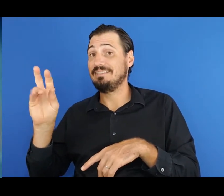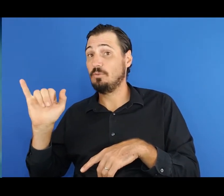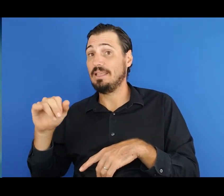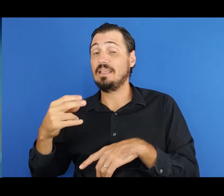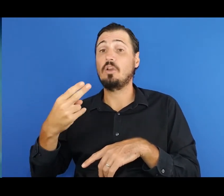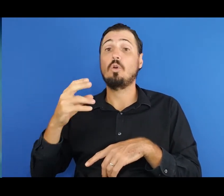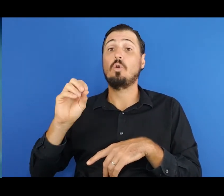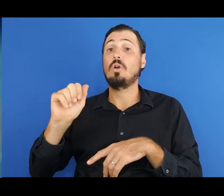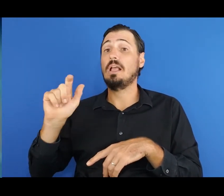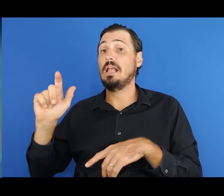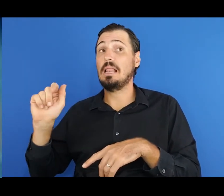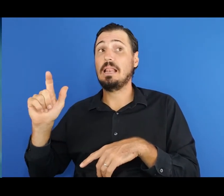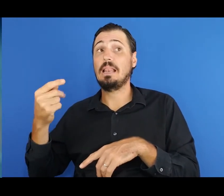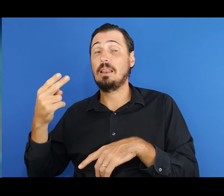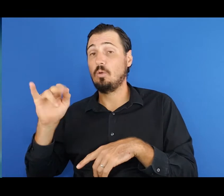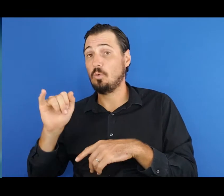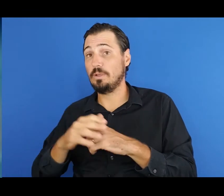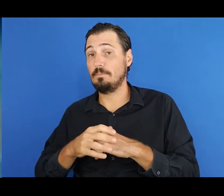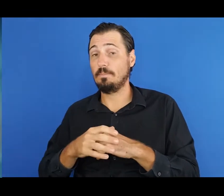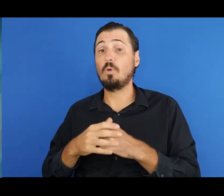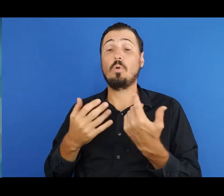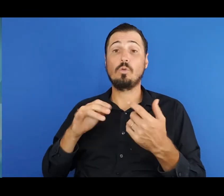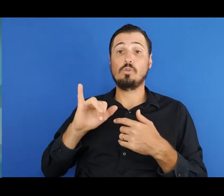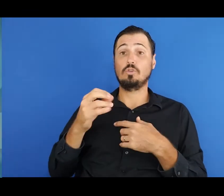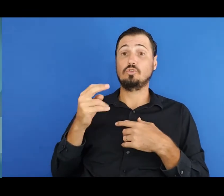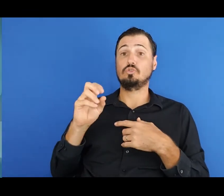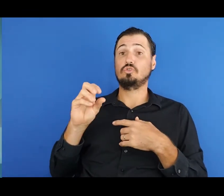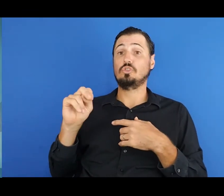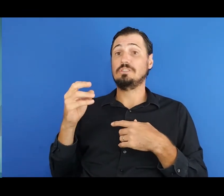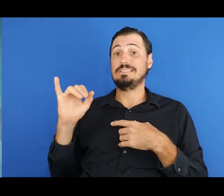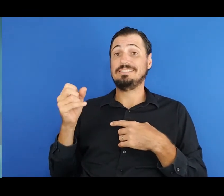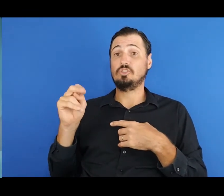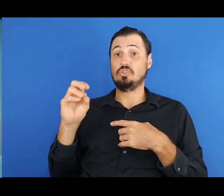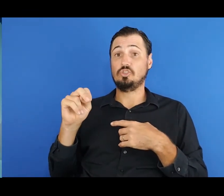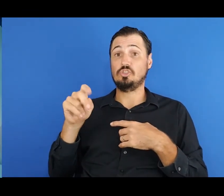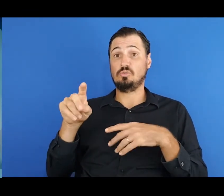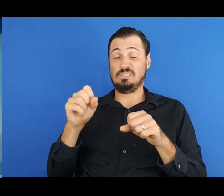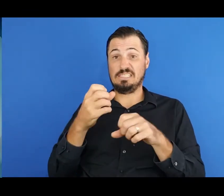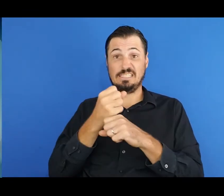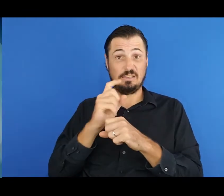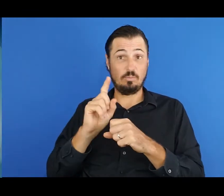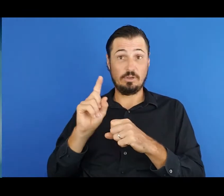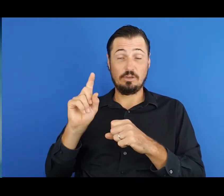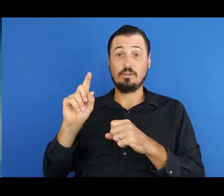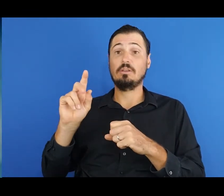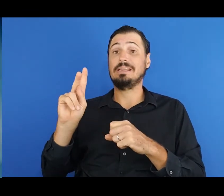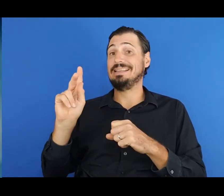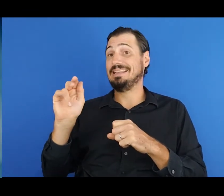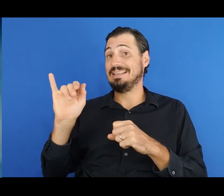And the one dose Johnson and Johnson for adults is available at Kaiser and Hoola Lahui.